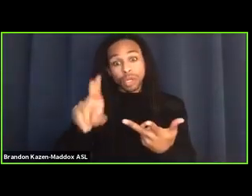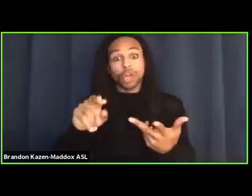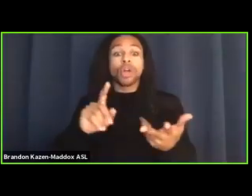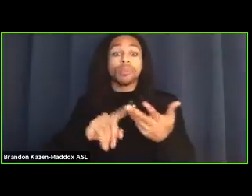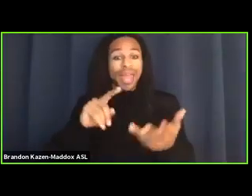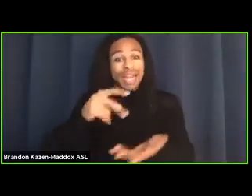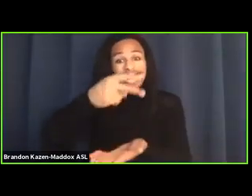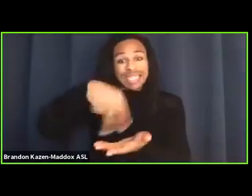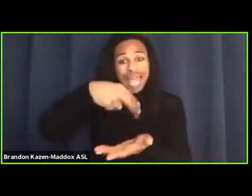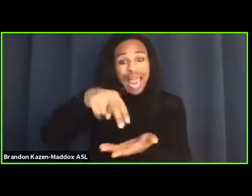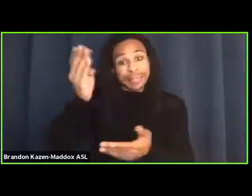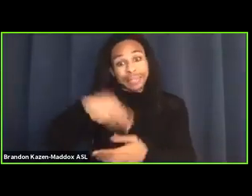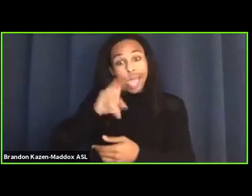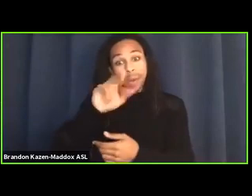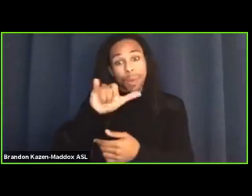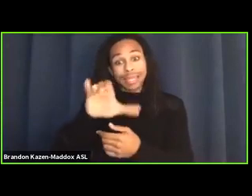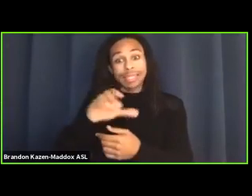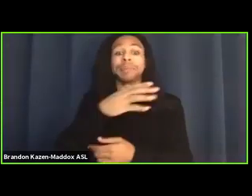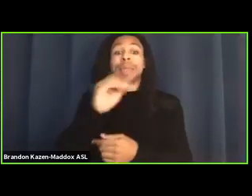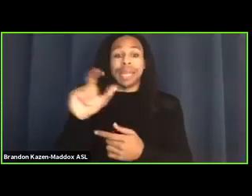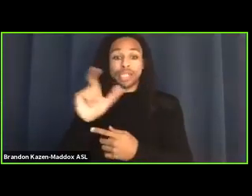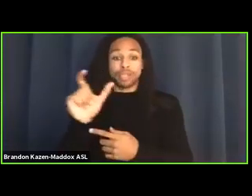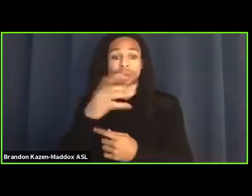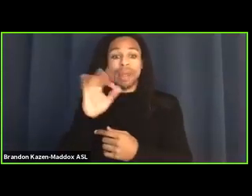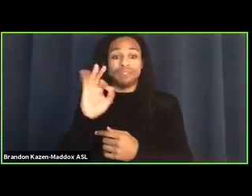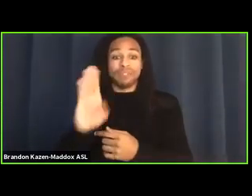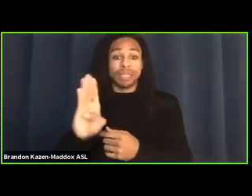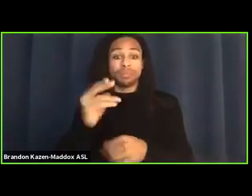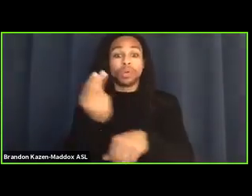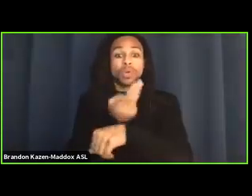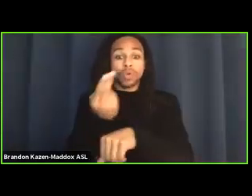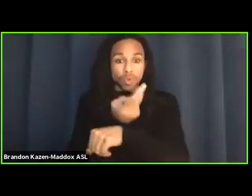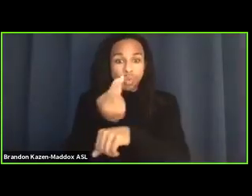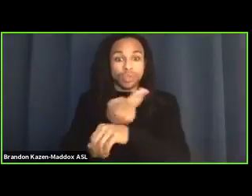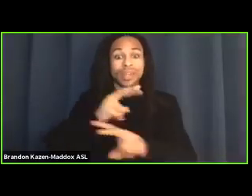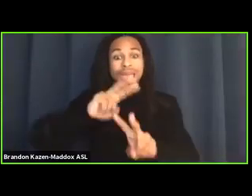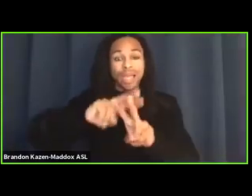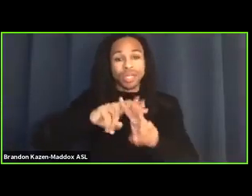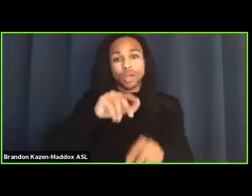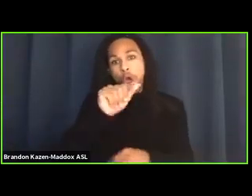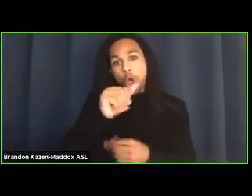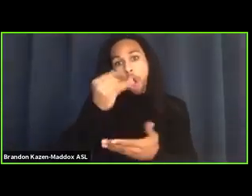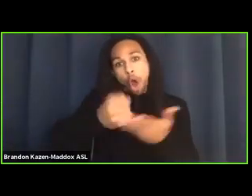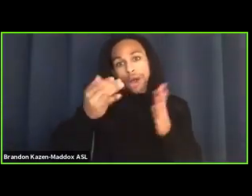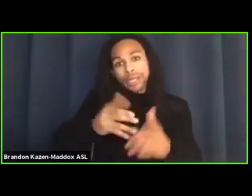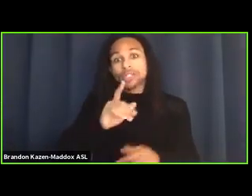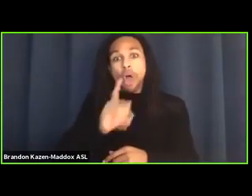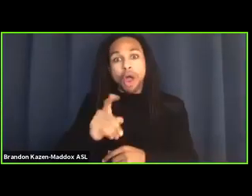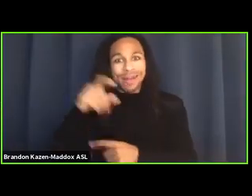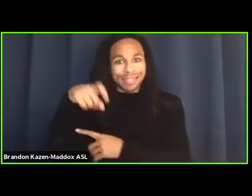resume within five minutes on Facebook Live. And lastly, we hope that you help us to amplify